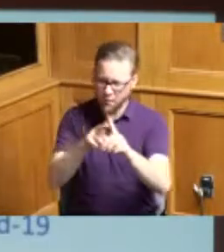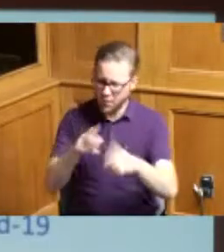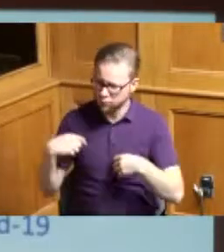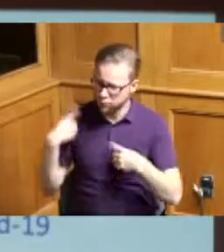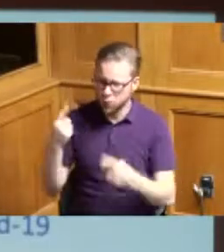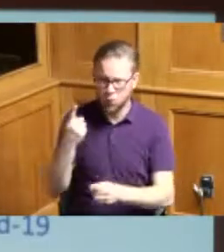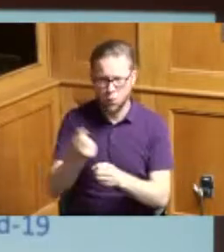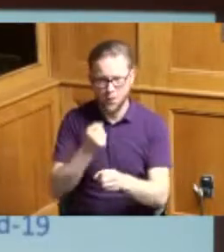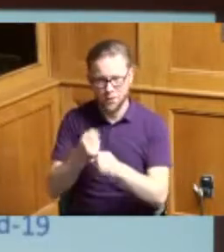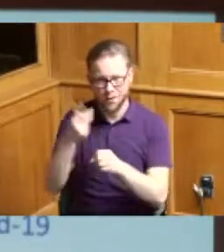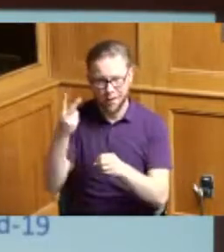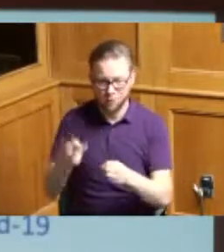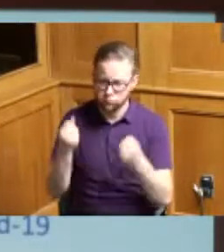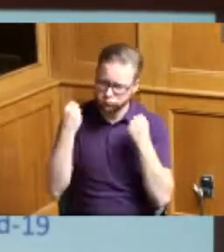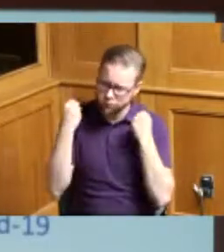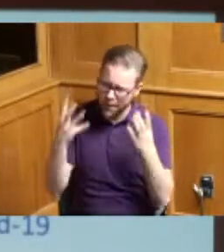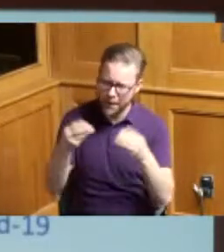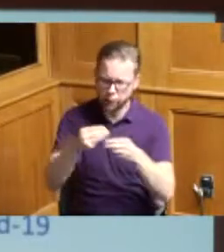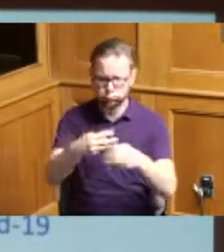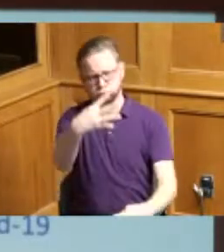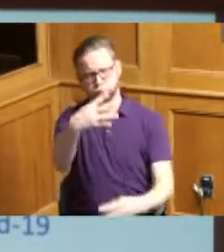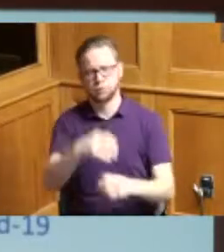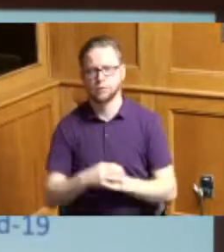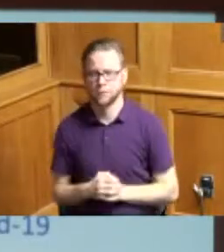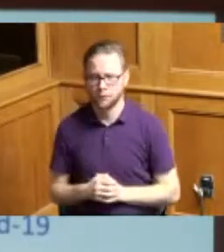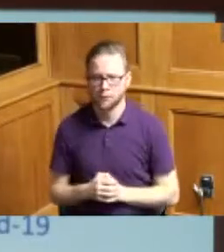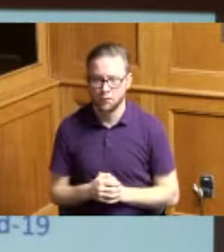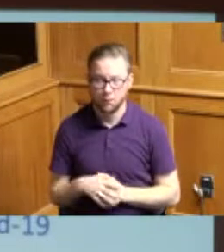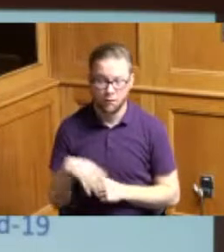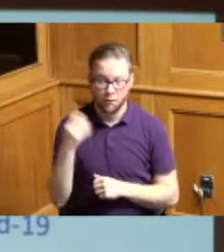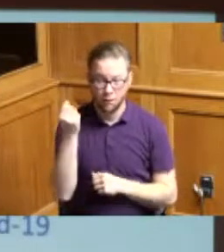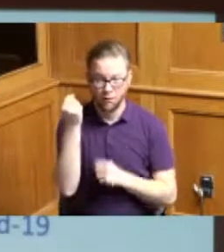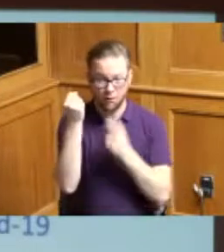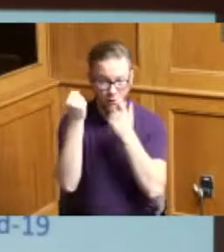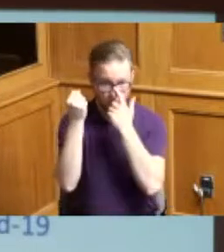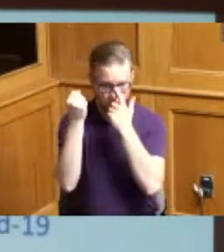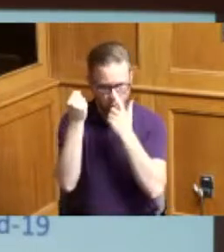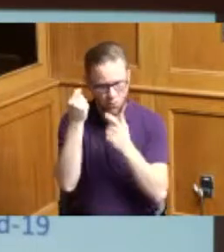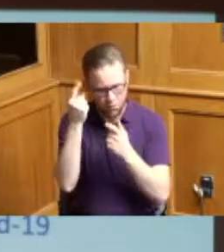significant and so we understand that there is a high need in the community and we have been